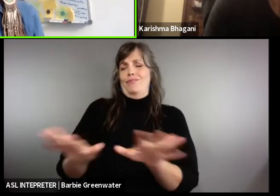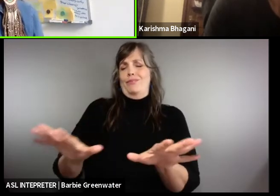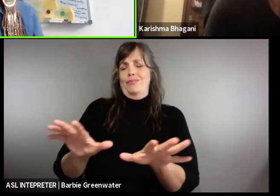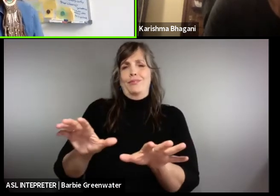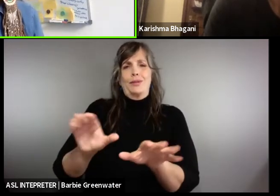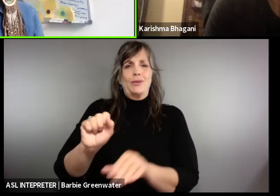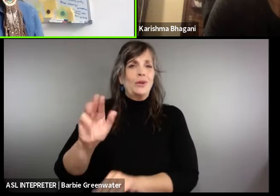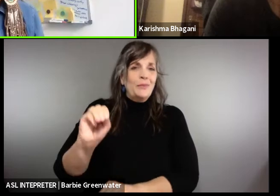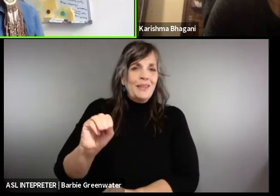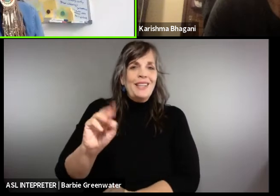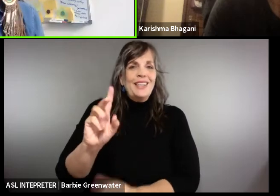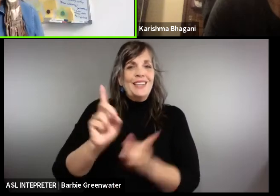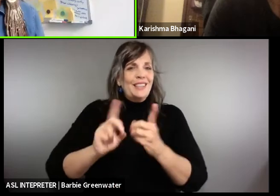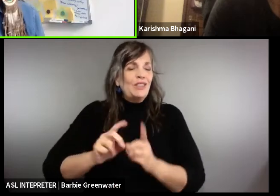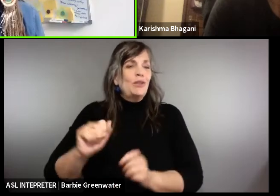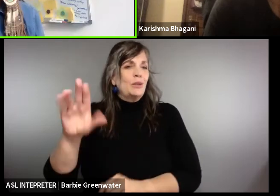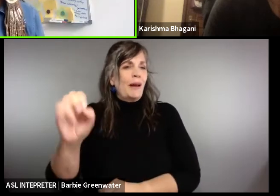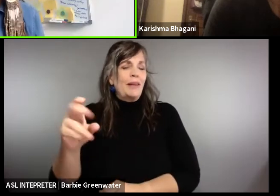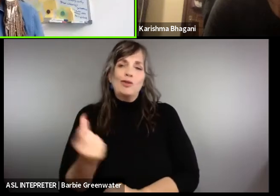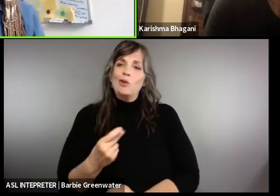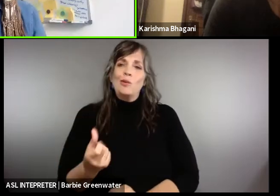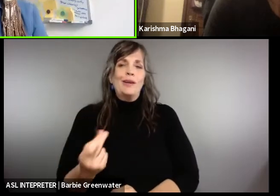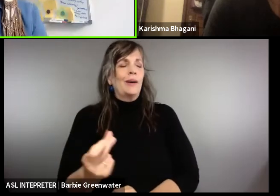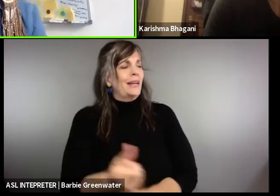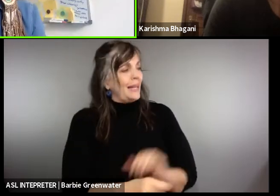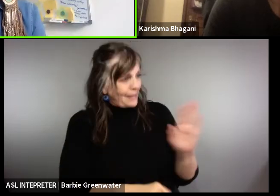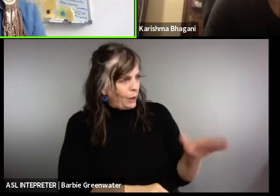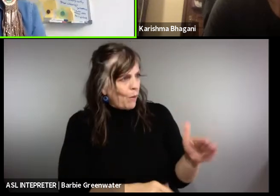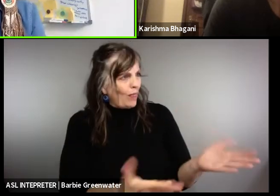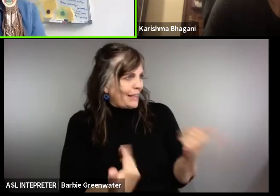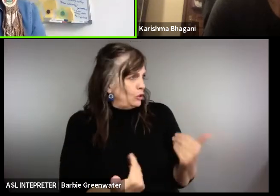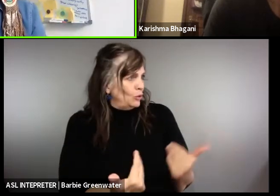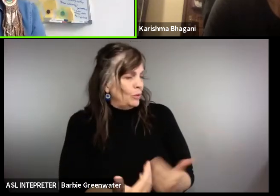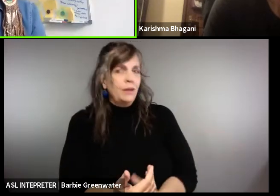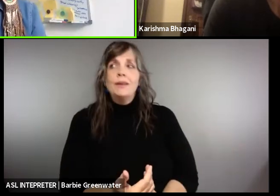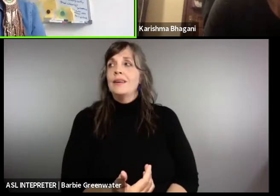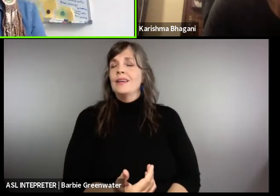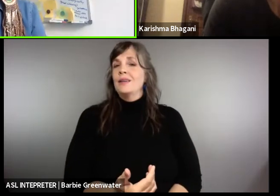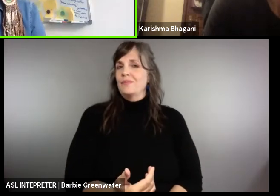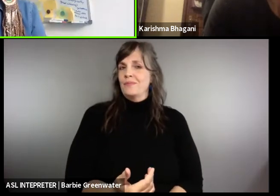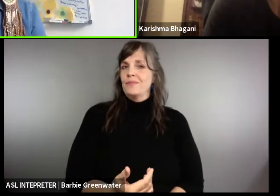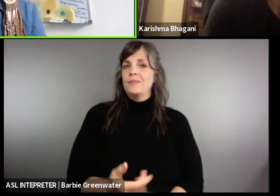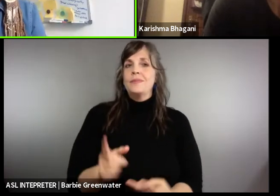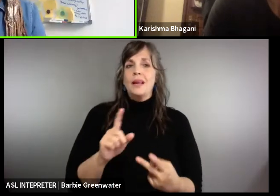So he was very quick, like said, let's just do this. And then Airmeet, a really interesting